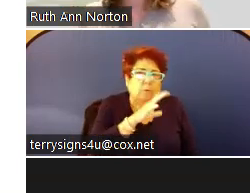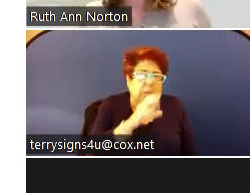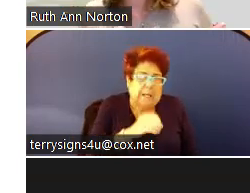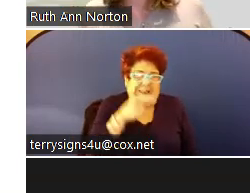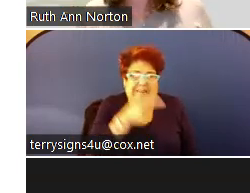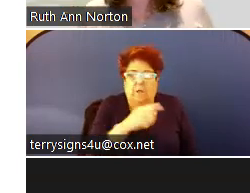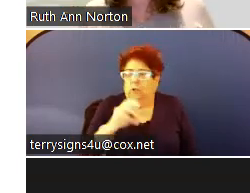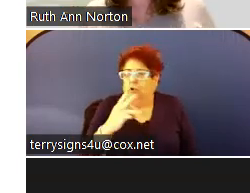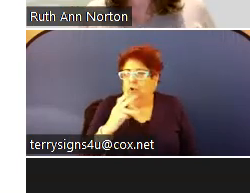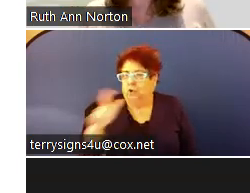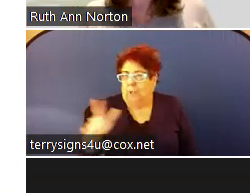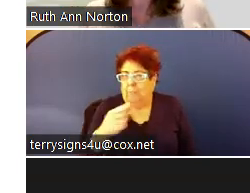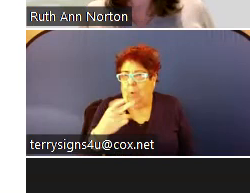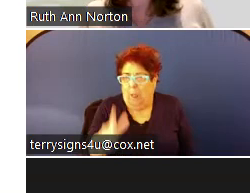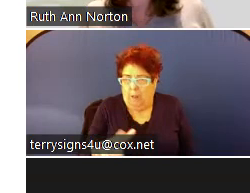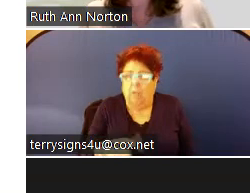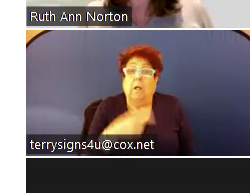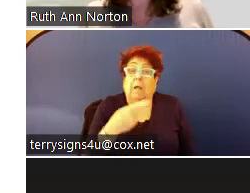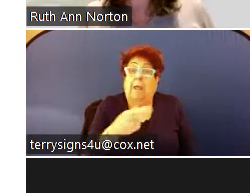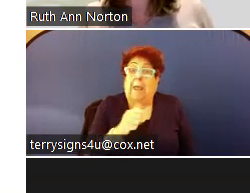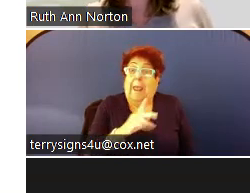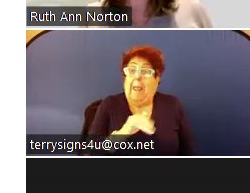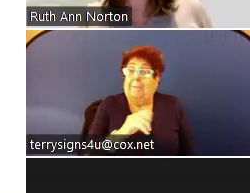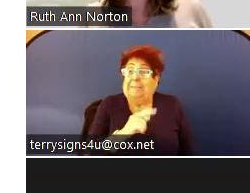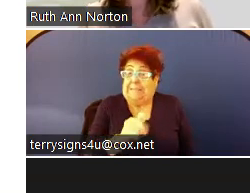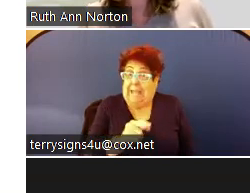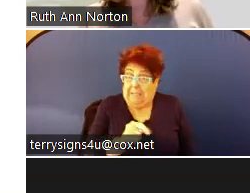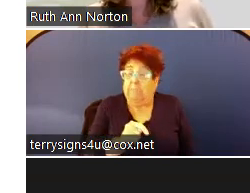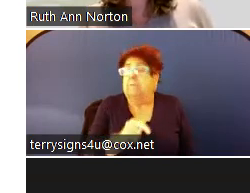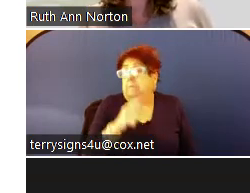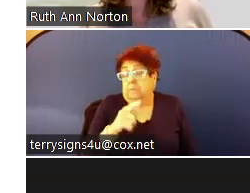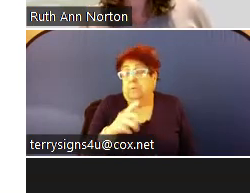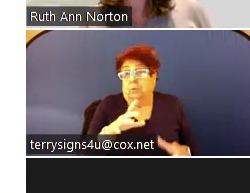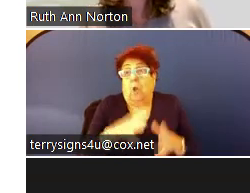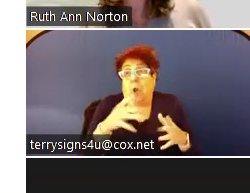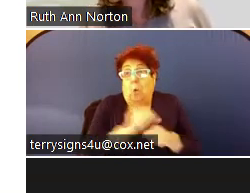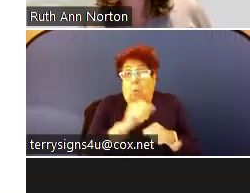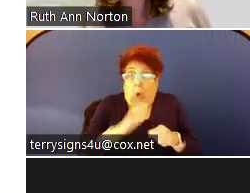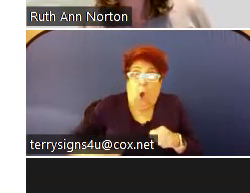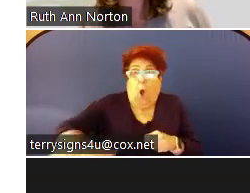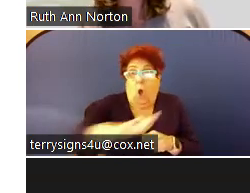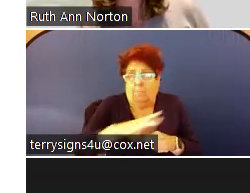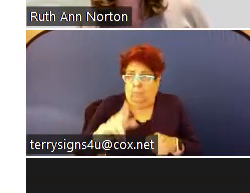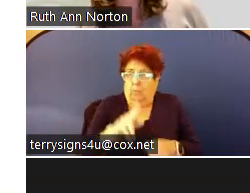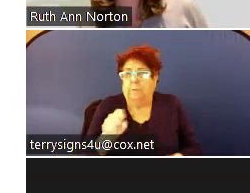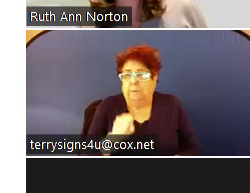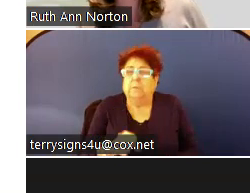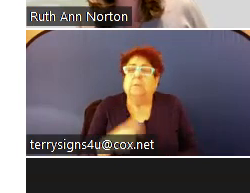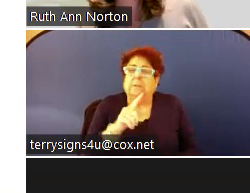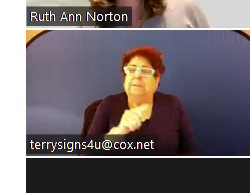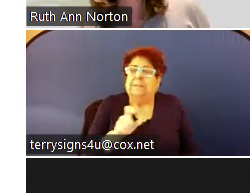Habitat has a lot of work around the country -- in Tennessee, we are taking medical aid data